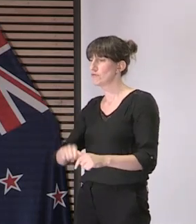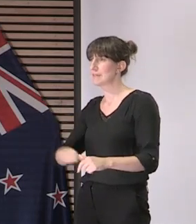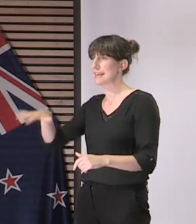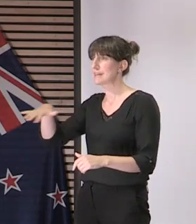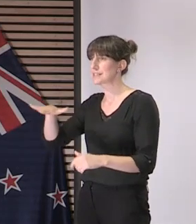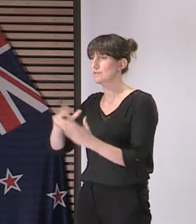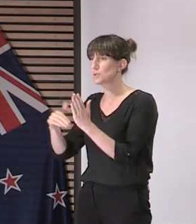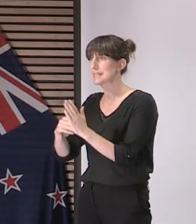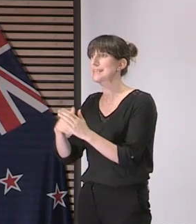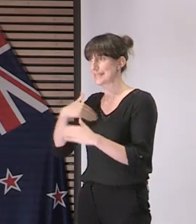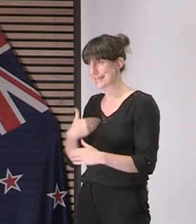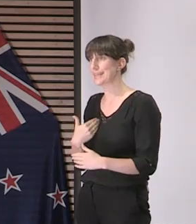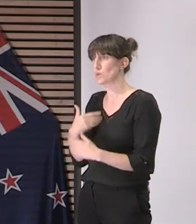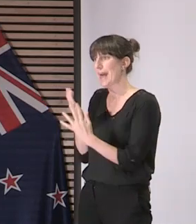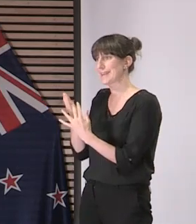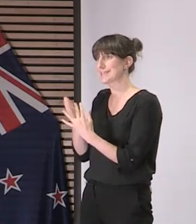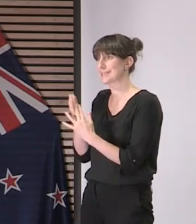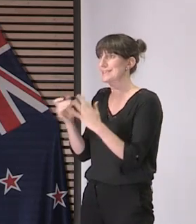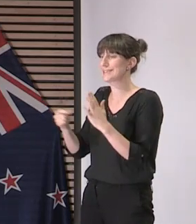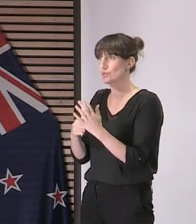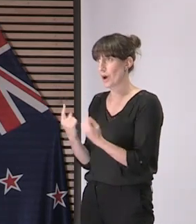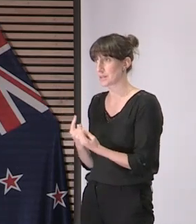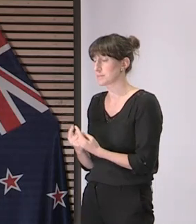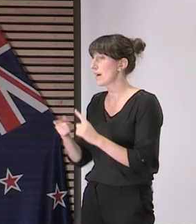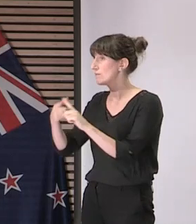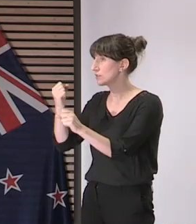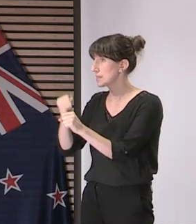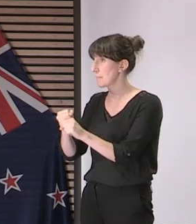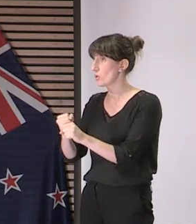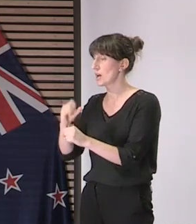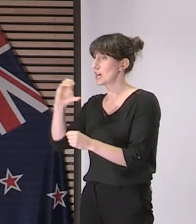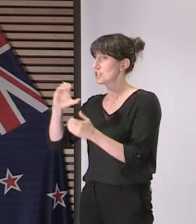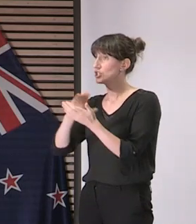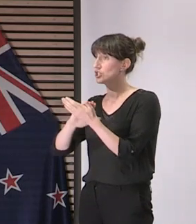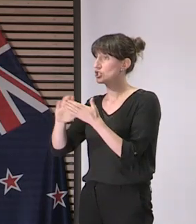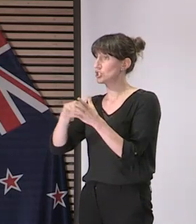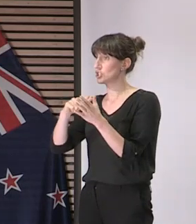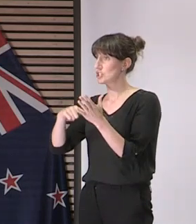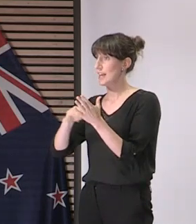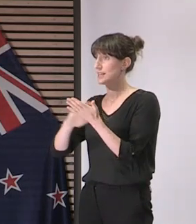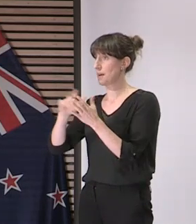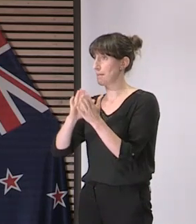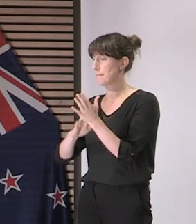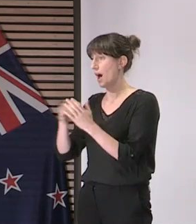make sure our regions are easily able to access critical time sensitive freight - food,